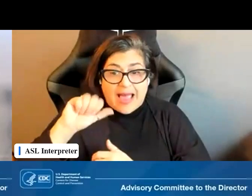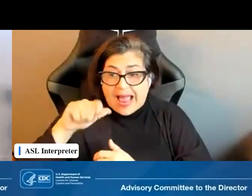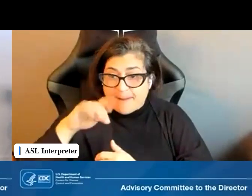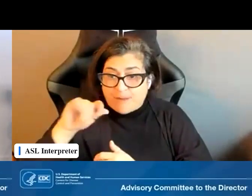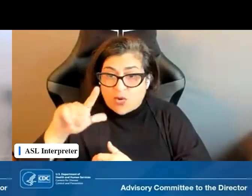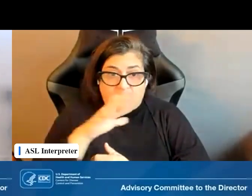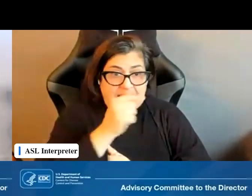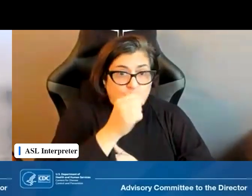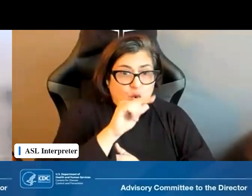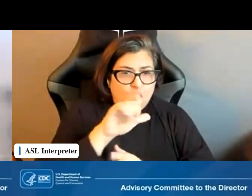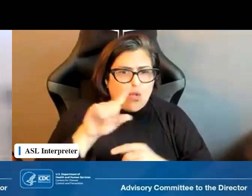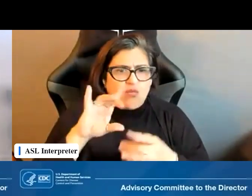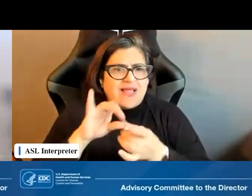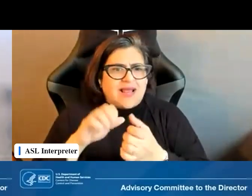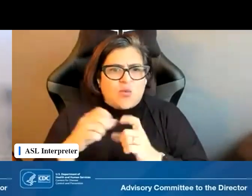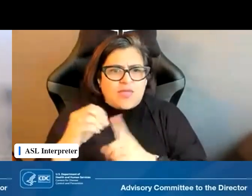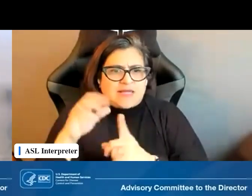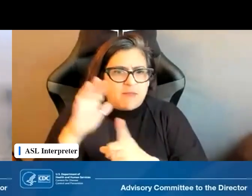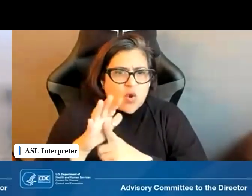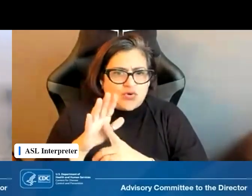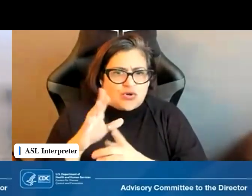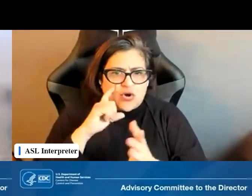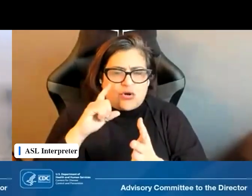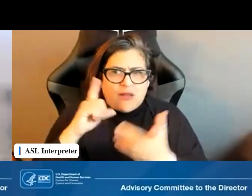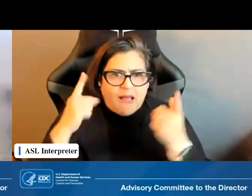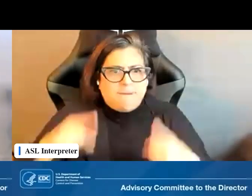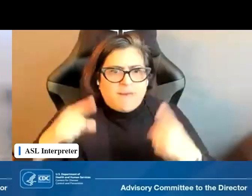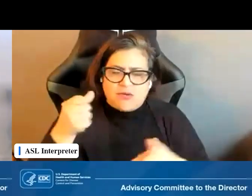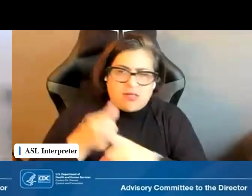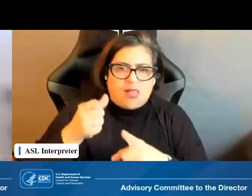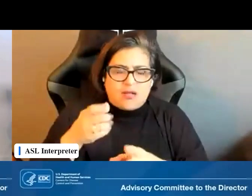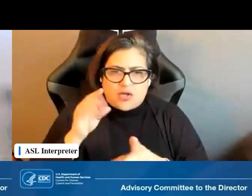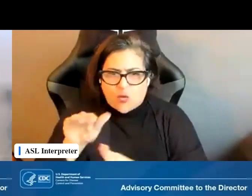now regardless of how you feel about exposure notification, there was a huge success in that